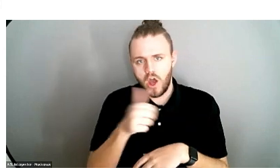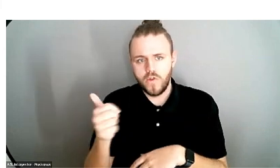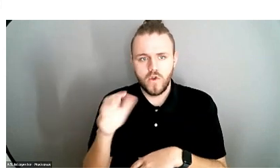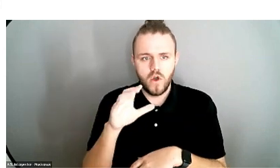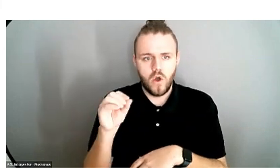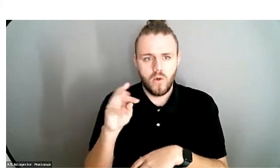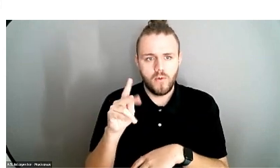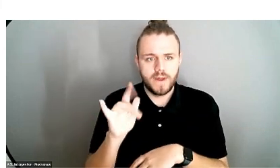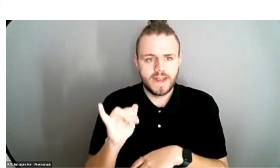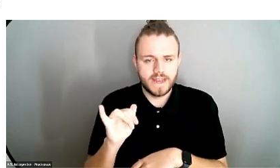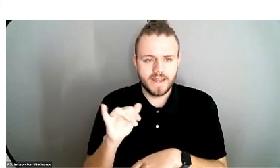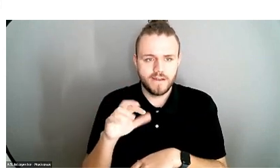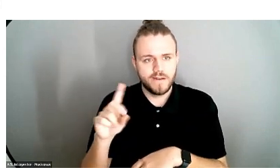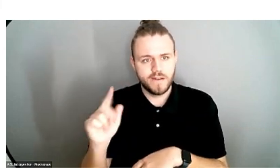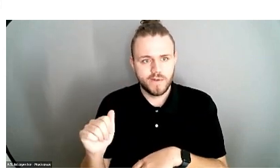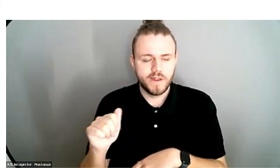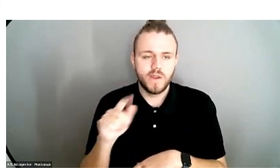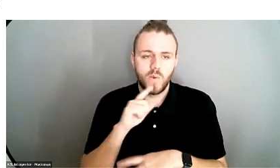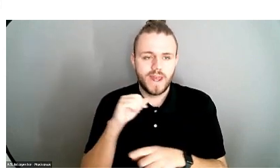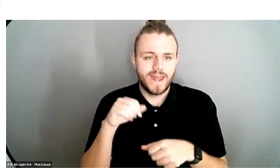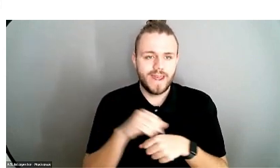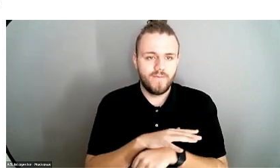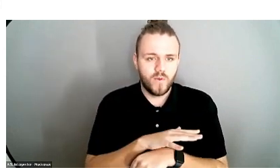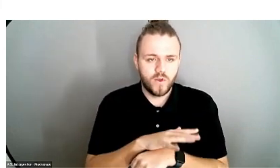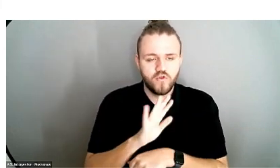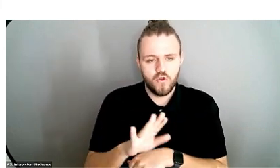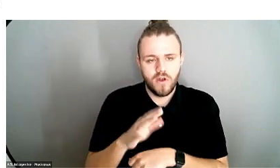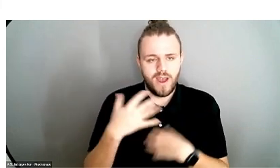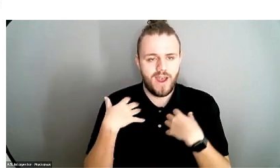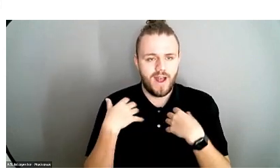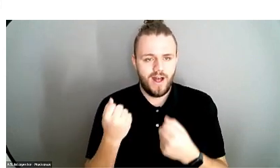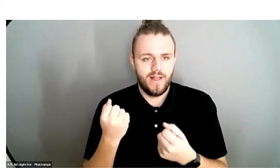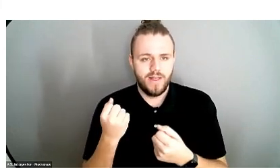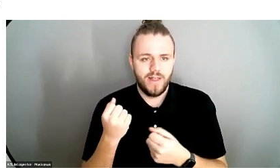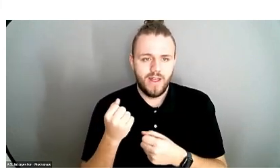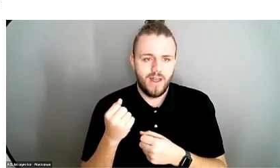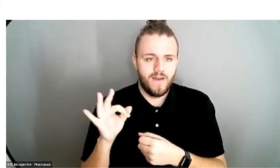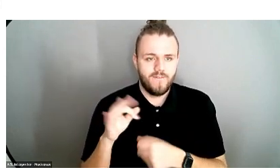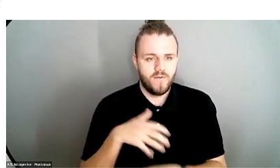influence health of a pregnancy.